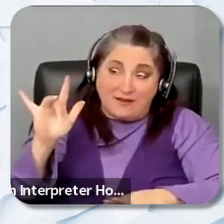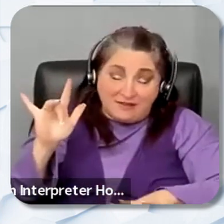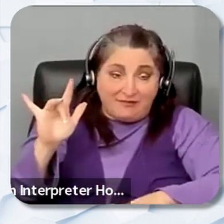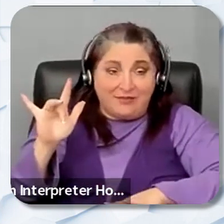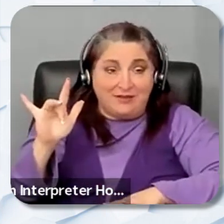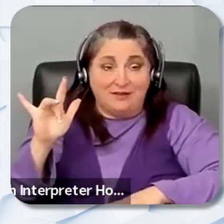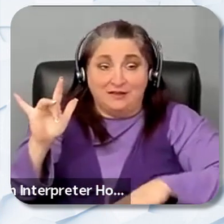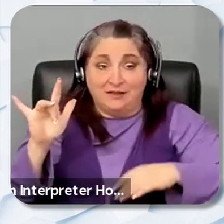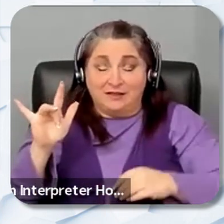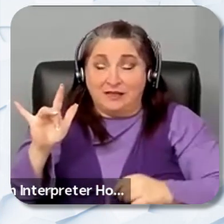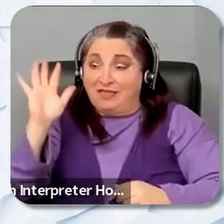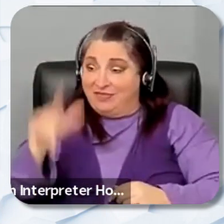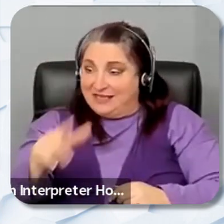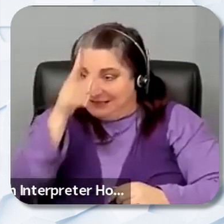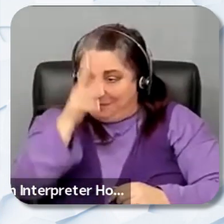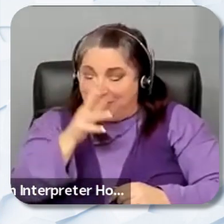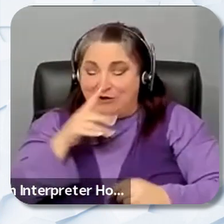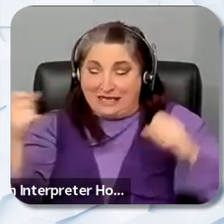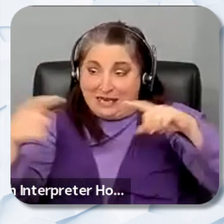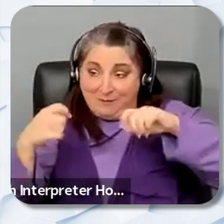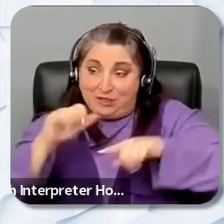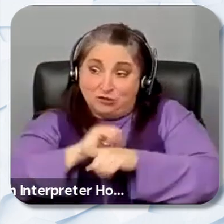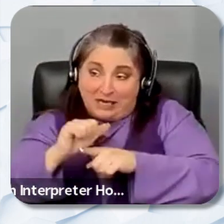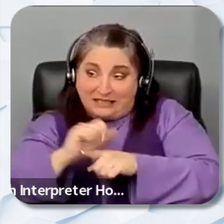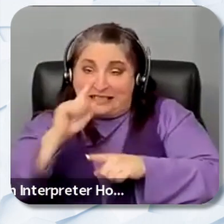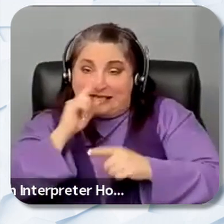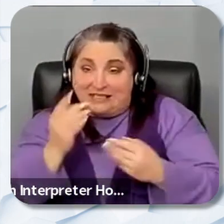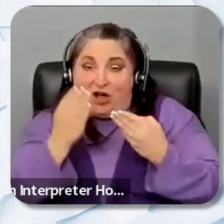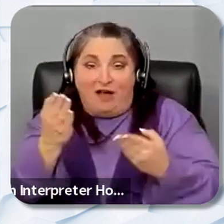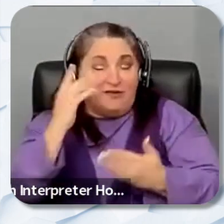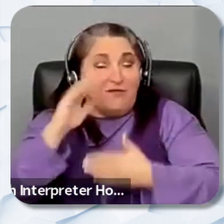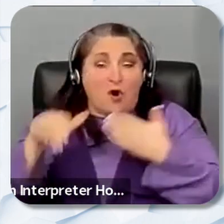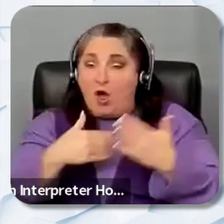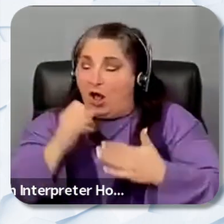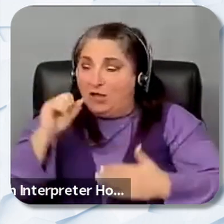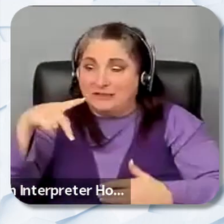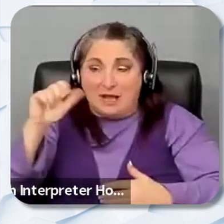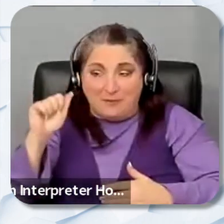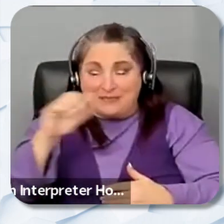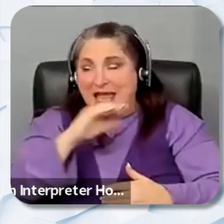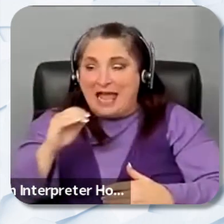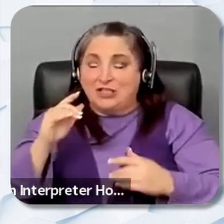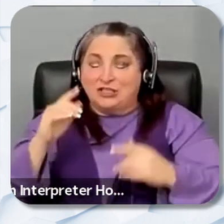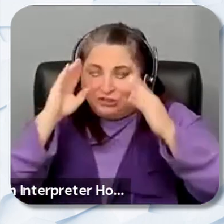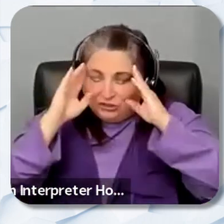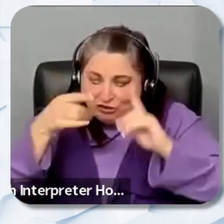parent input training is offered for all SELPAs and Targeted level LEAs, but it's specifically